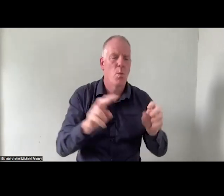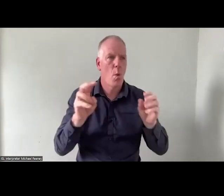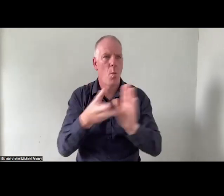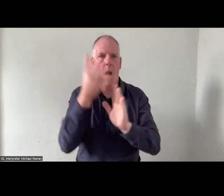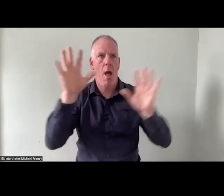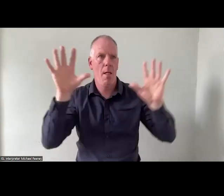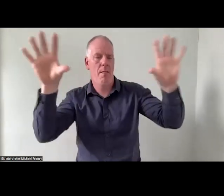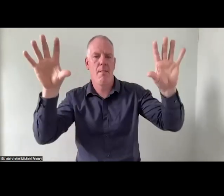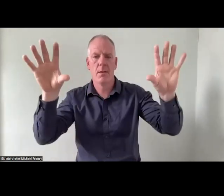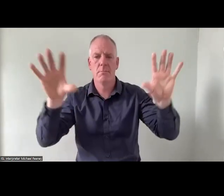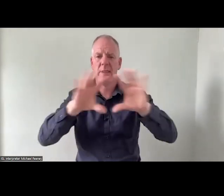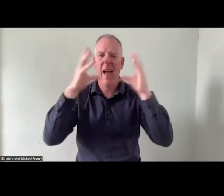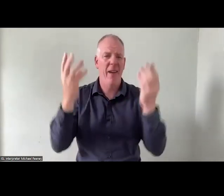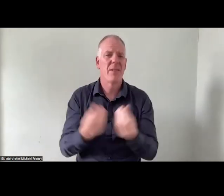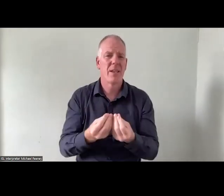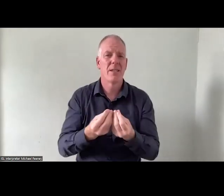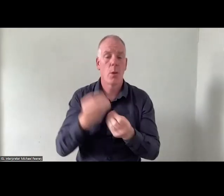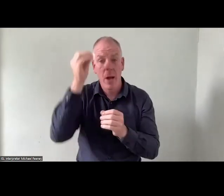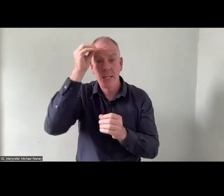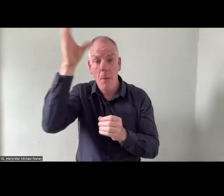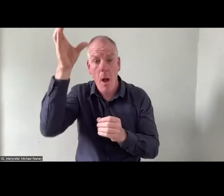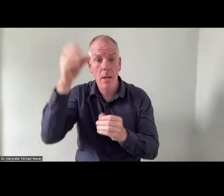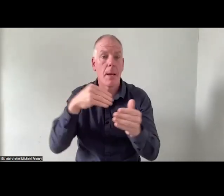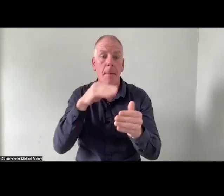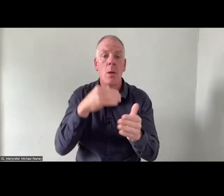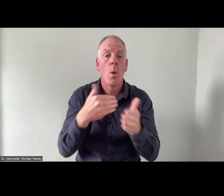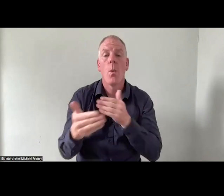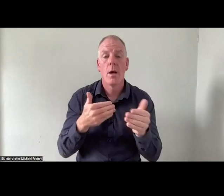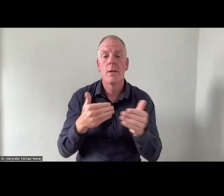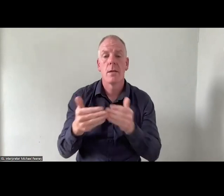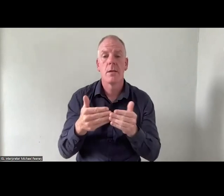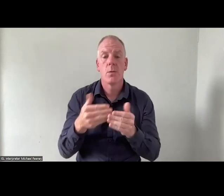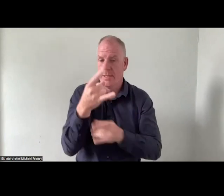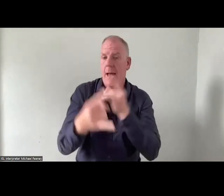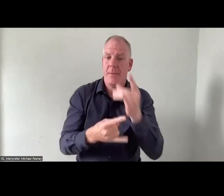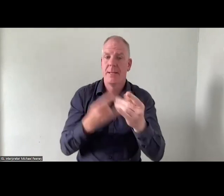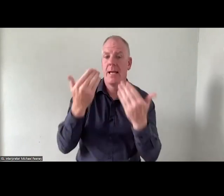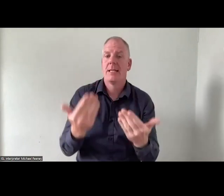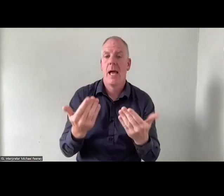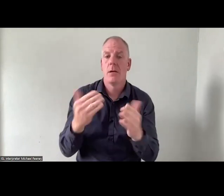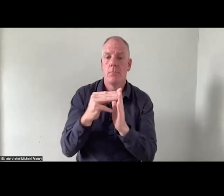Yeah, so, the smart bit, in a way, is what's happening in the software,